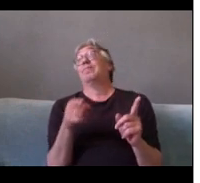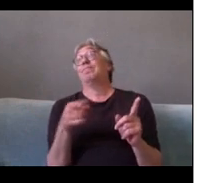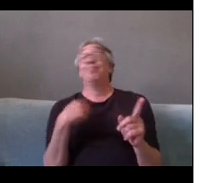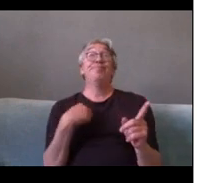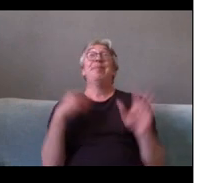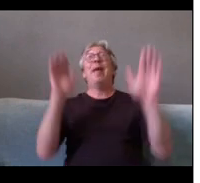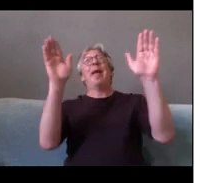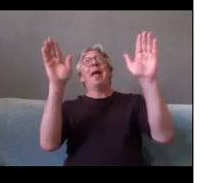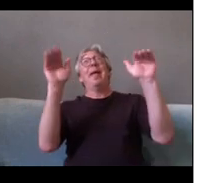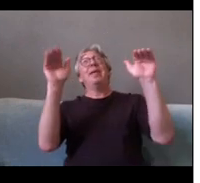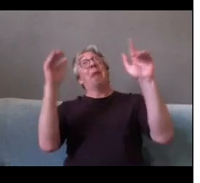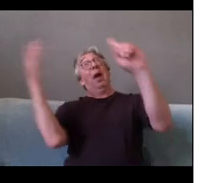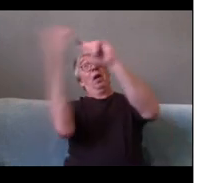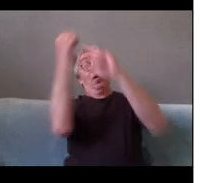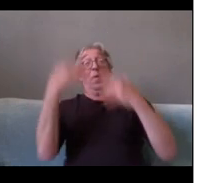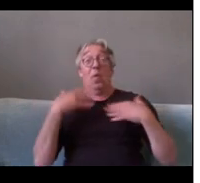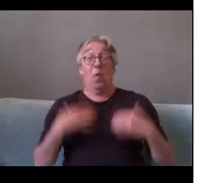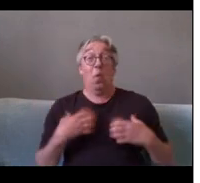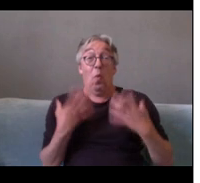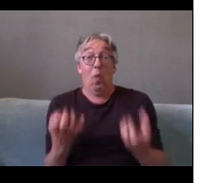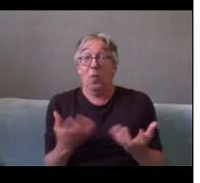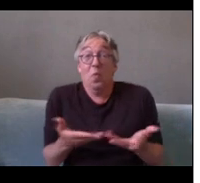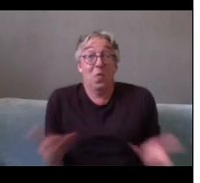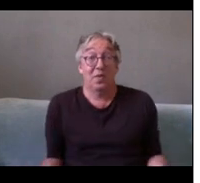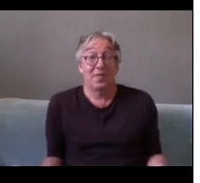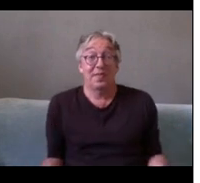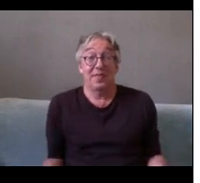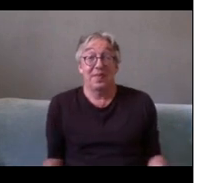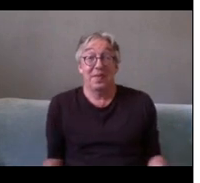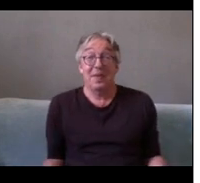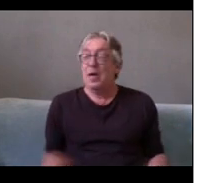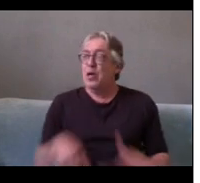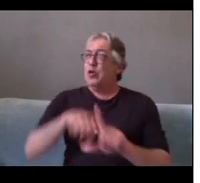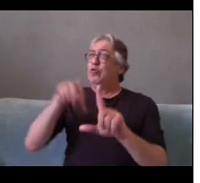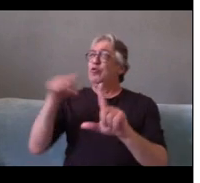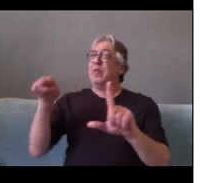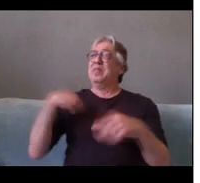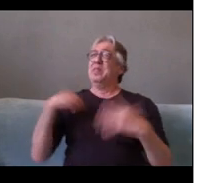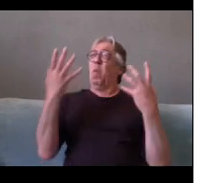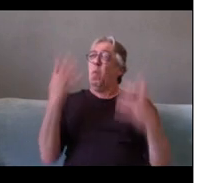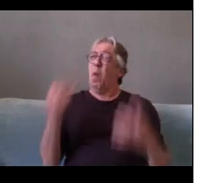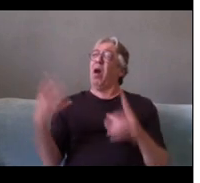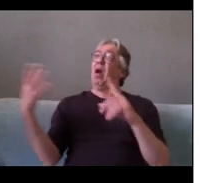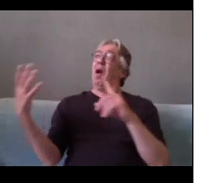from statistical data, the policy objectives